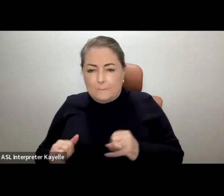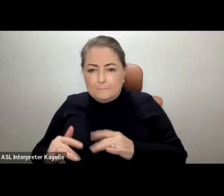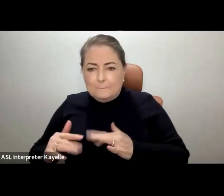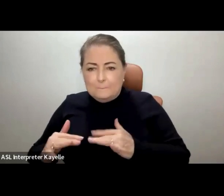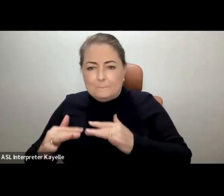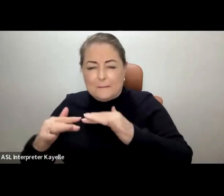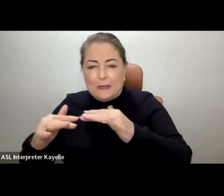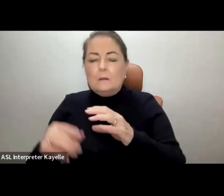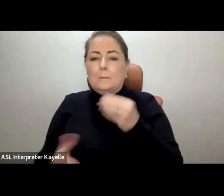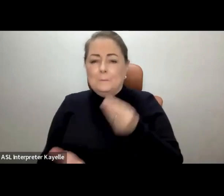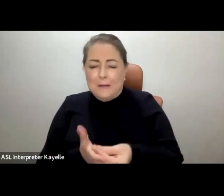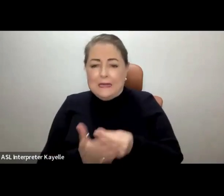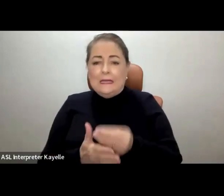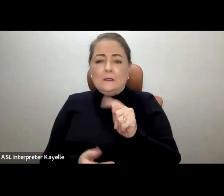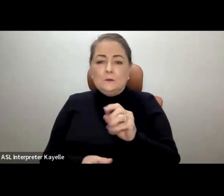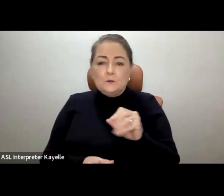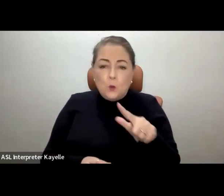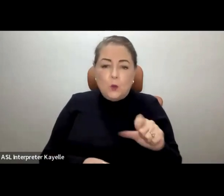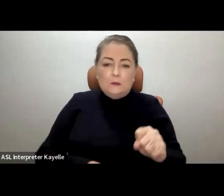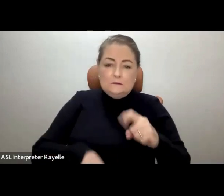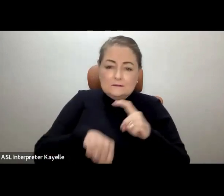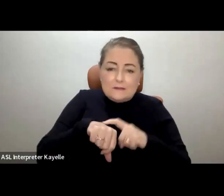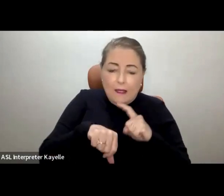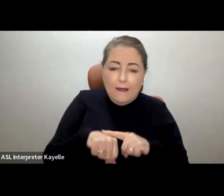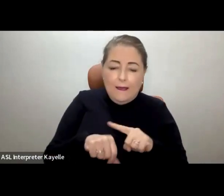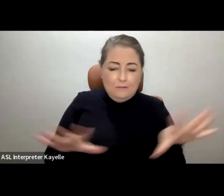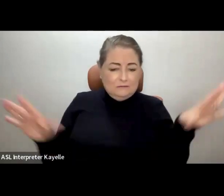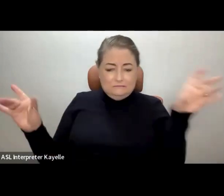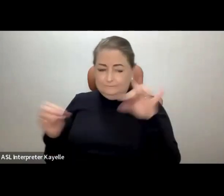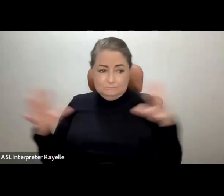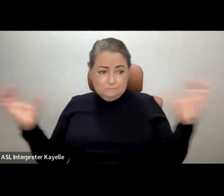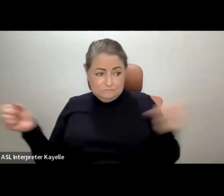tools time, the right kind of people have the right kind of